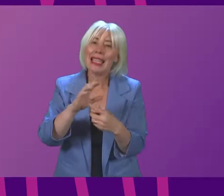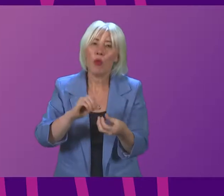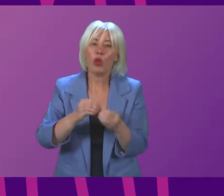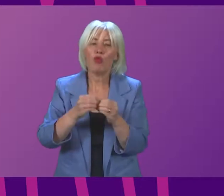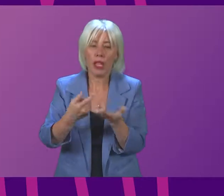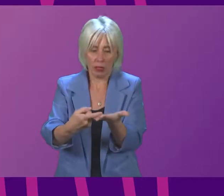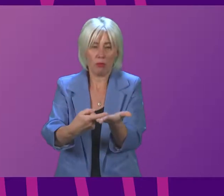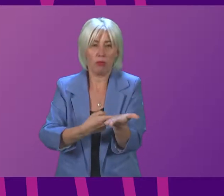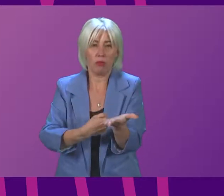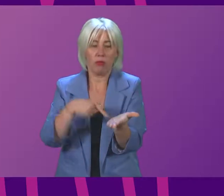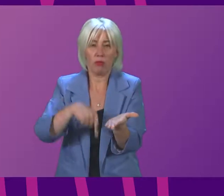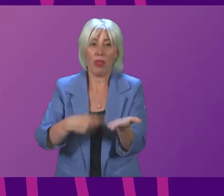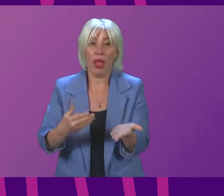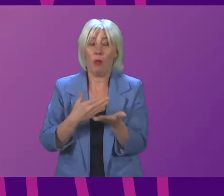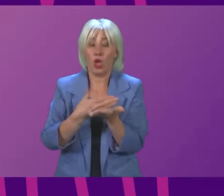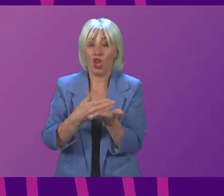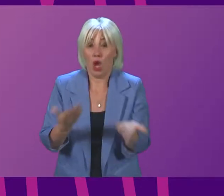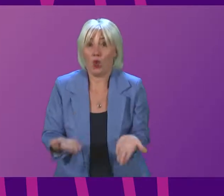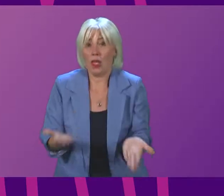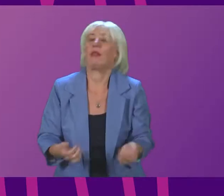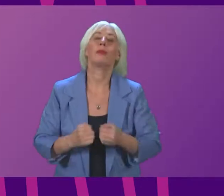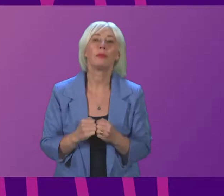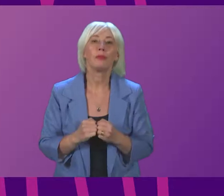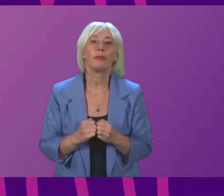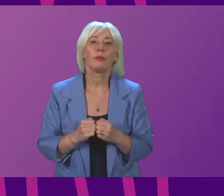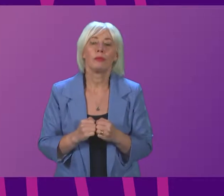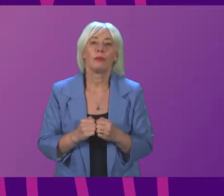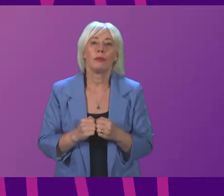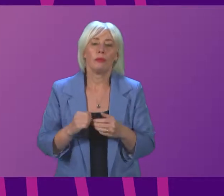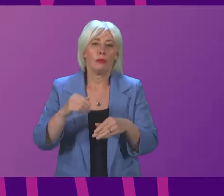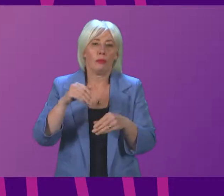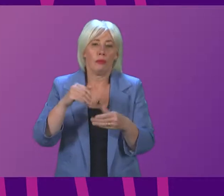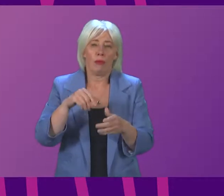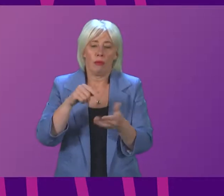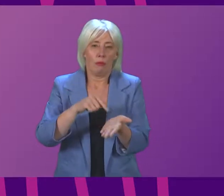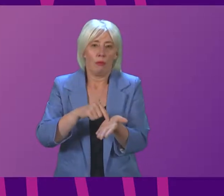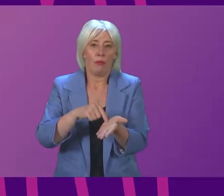that I am sharing with Parliament today. It includes, not least, strong public support